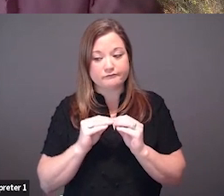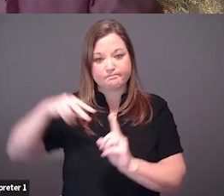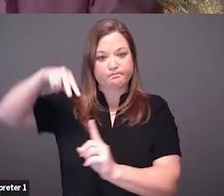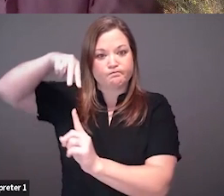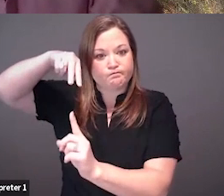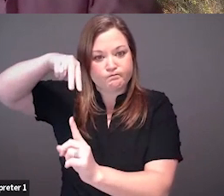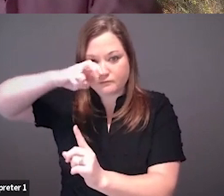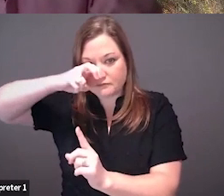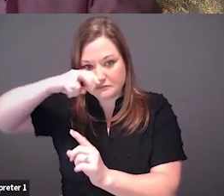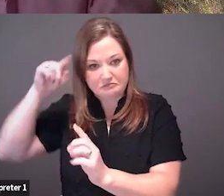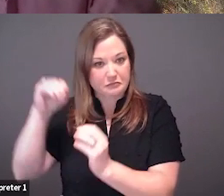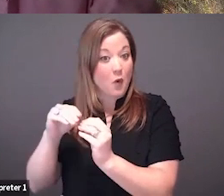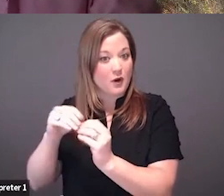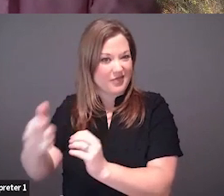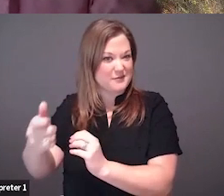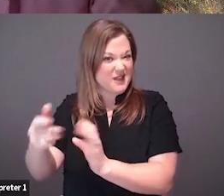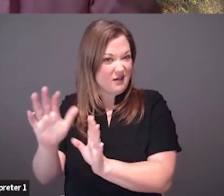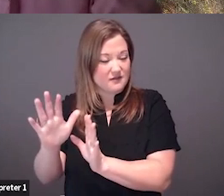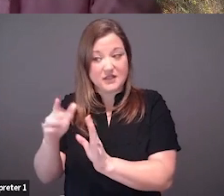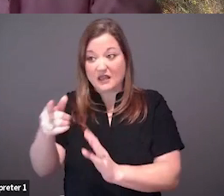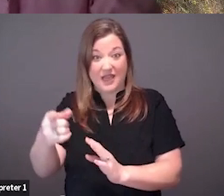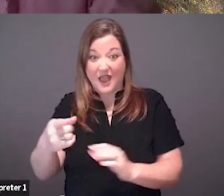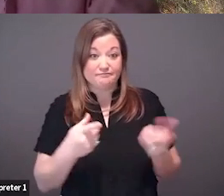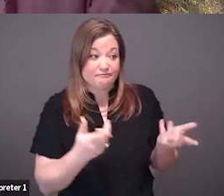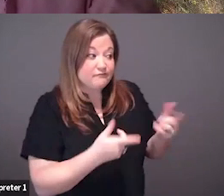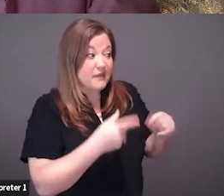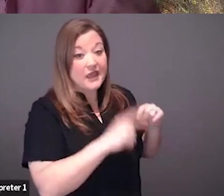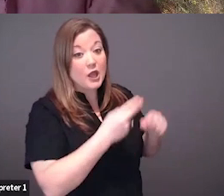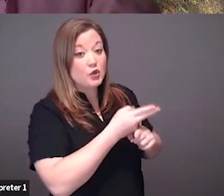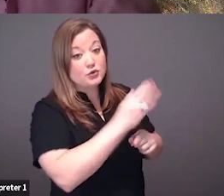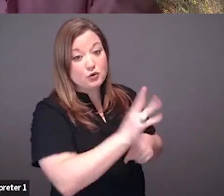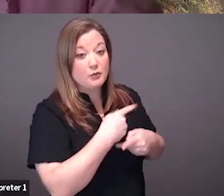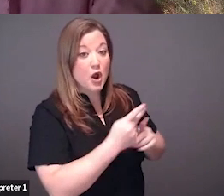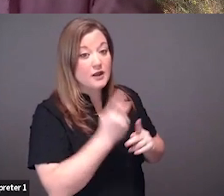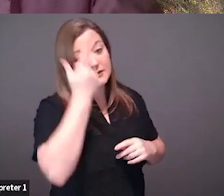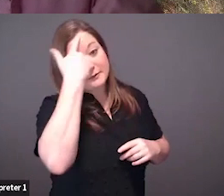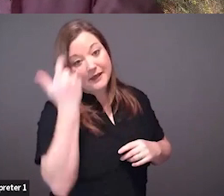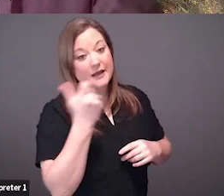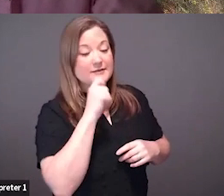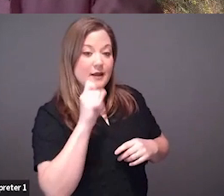and in some cases just cannot use a product that is not WCAG 2 compliant.